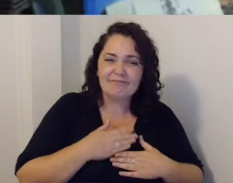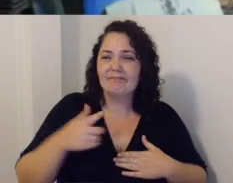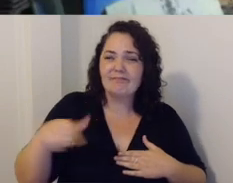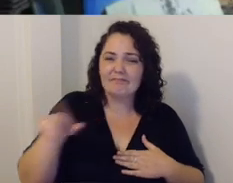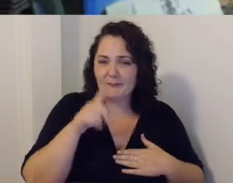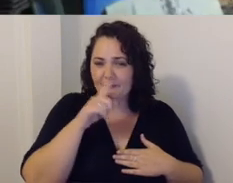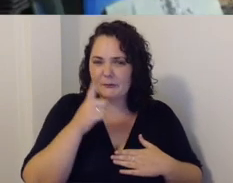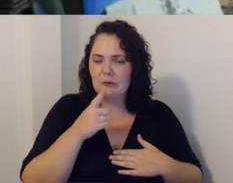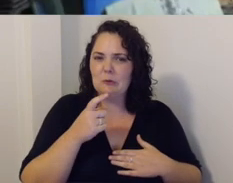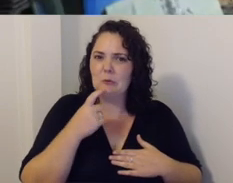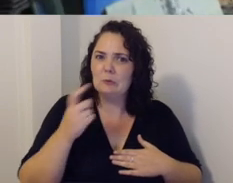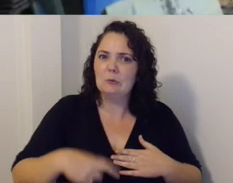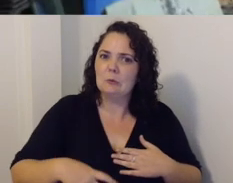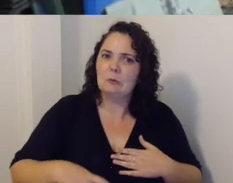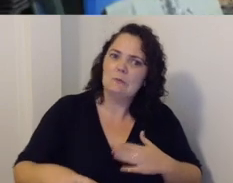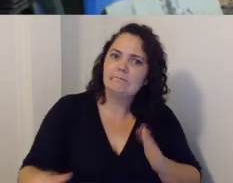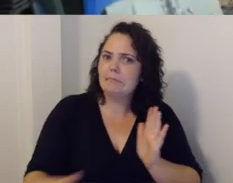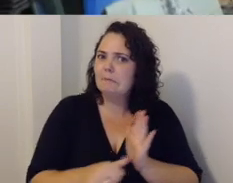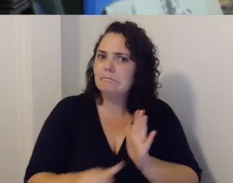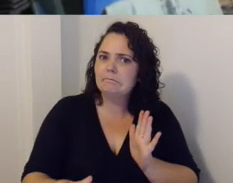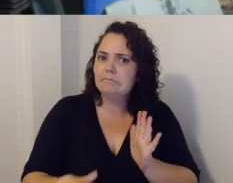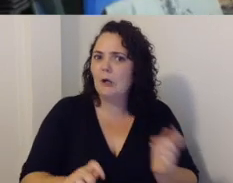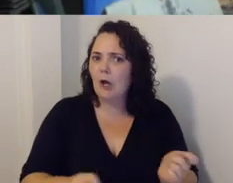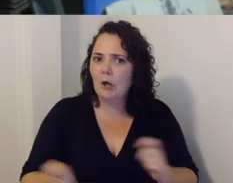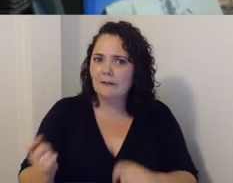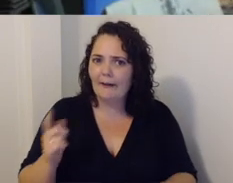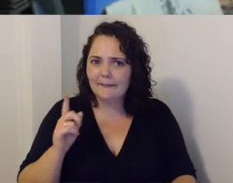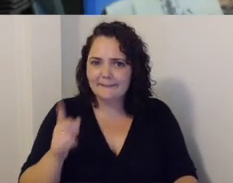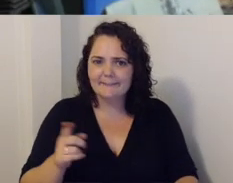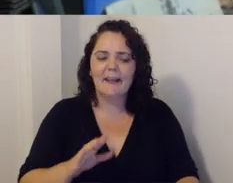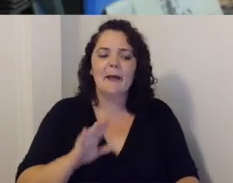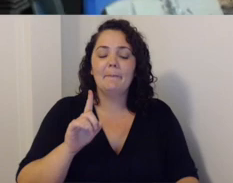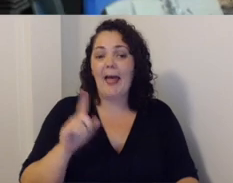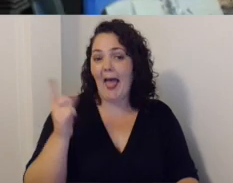than we are here but I want to really zoom right in now and we'll do a little bit of a portrait